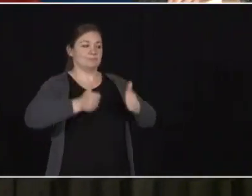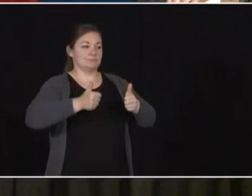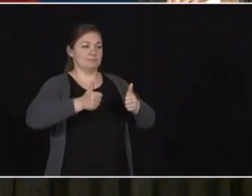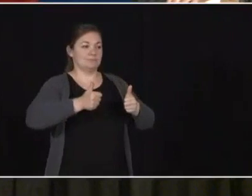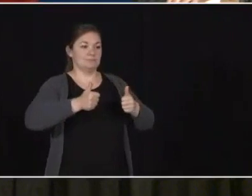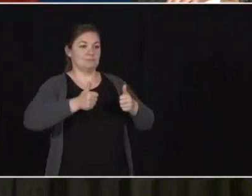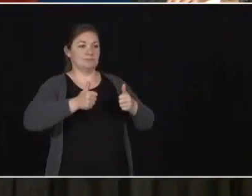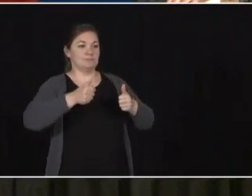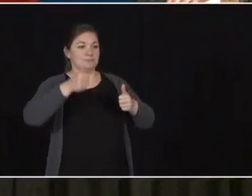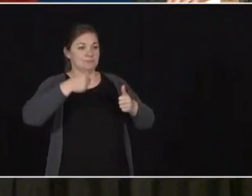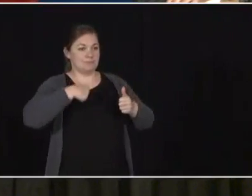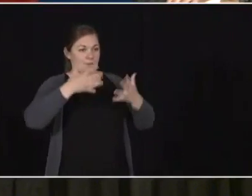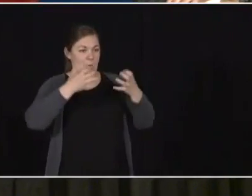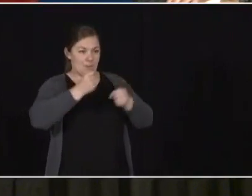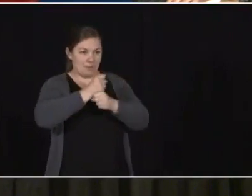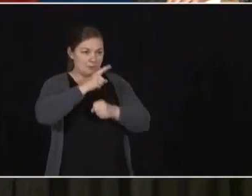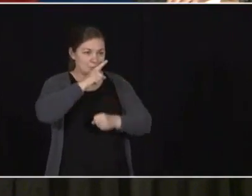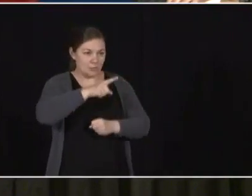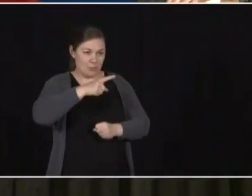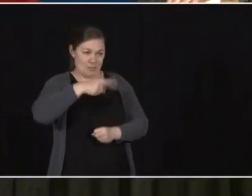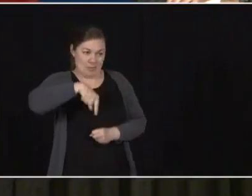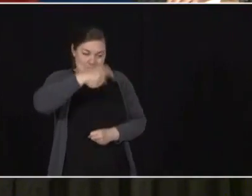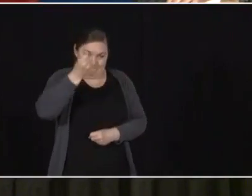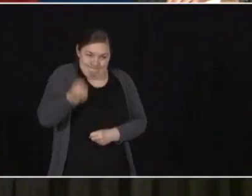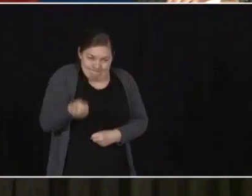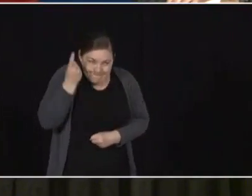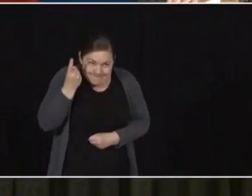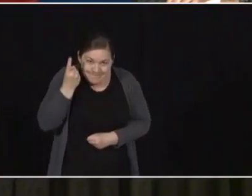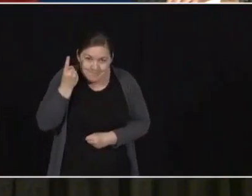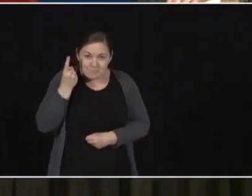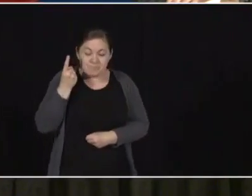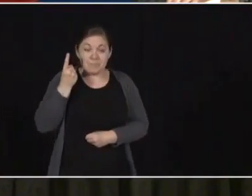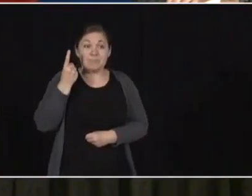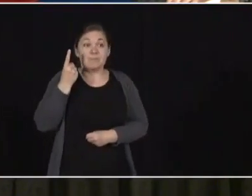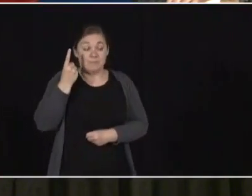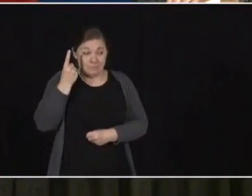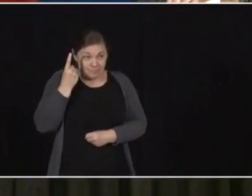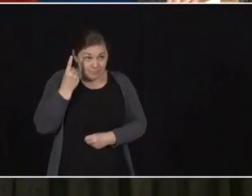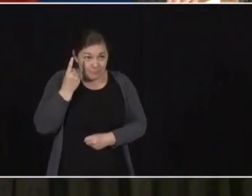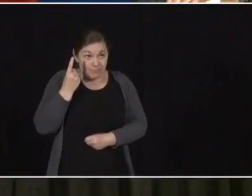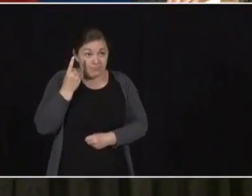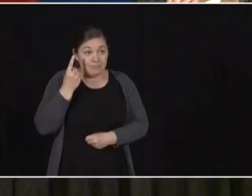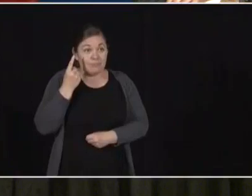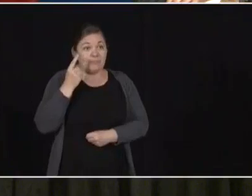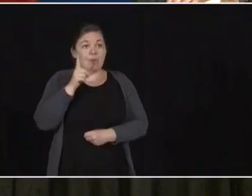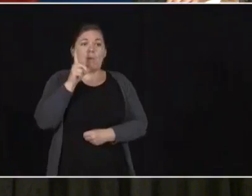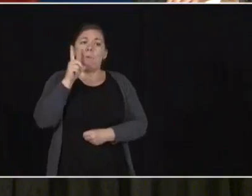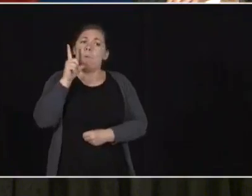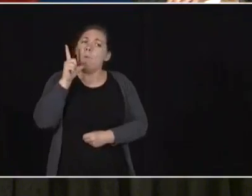I want to make sure I'm understanding you right. In terms of physically who is getting tested